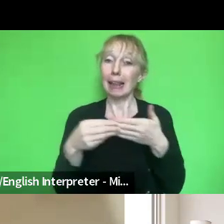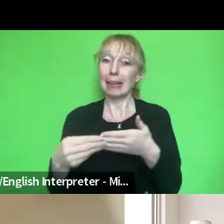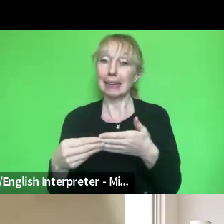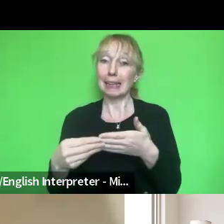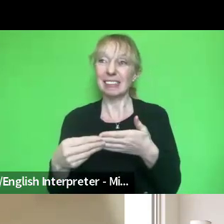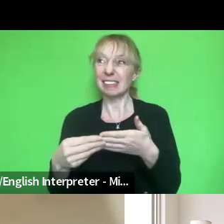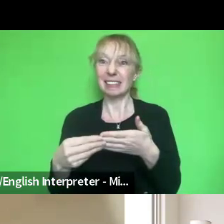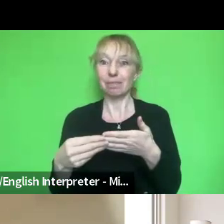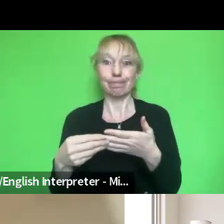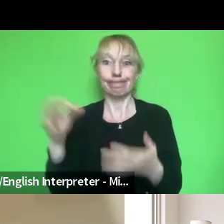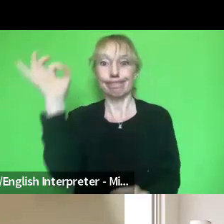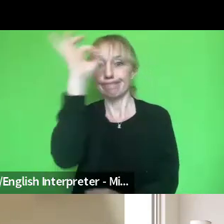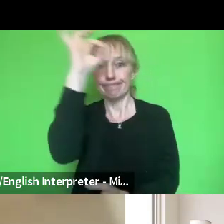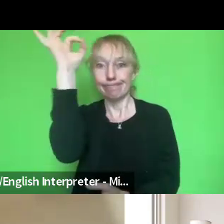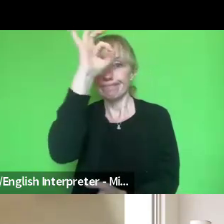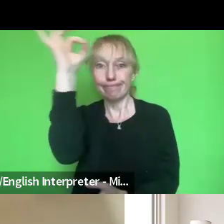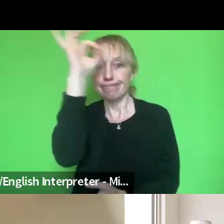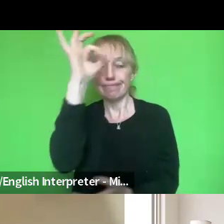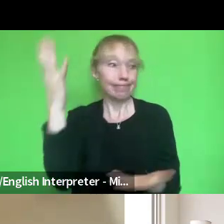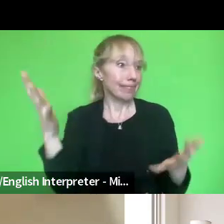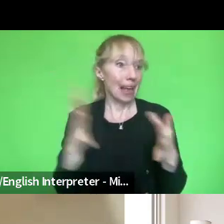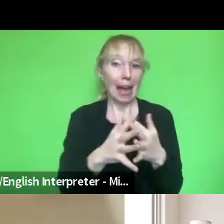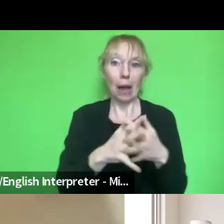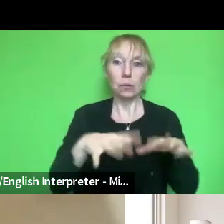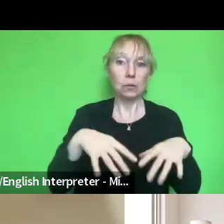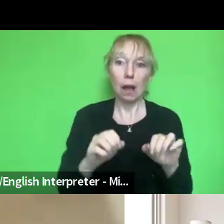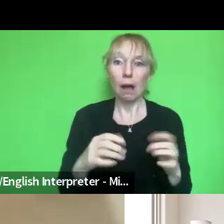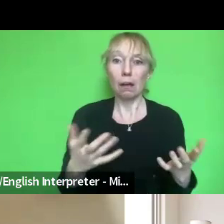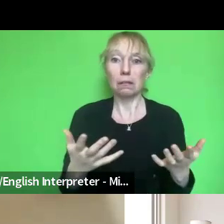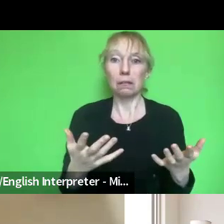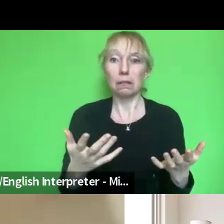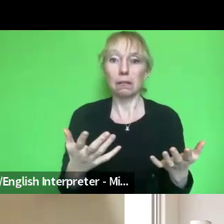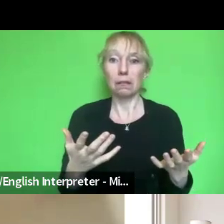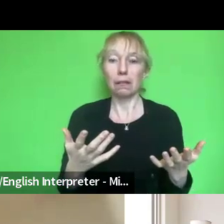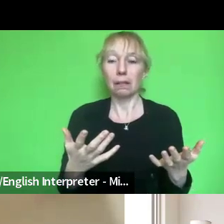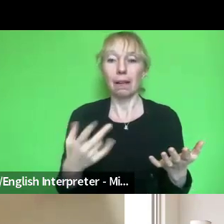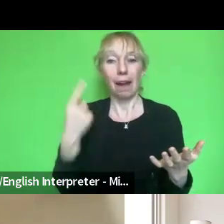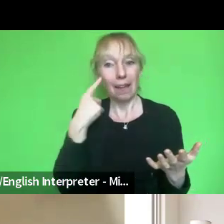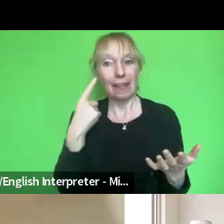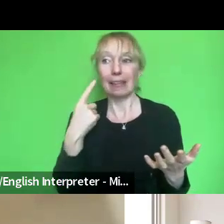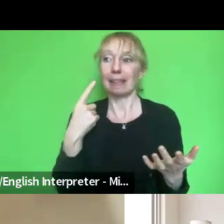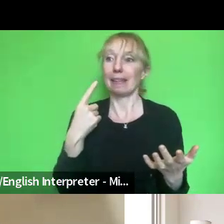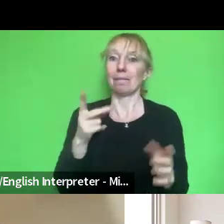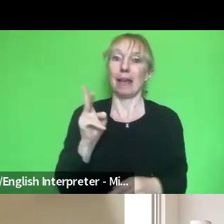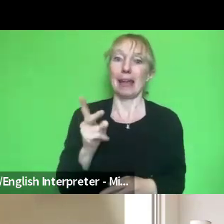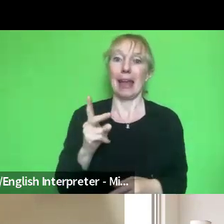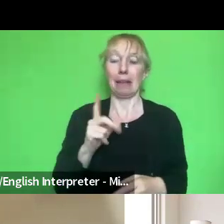understanding as to where to start. And I think, again, that goes back around to this building confidence. We've had to do a